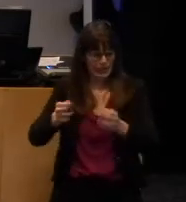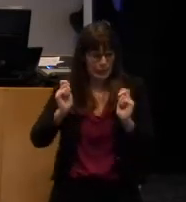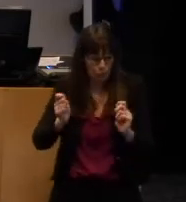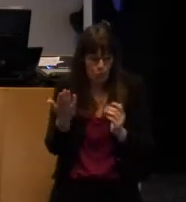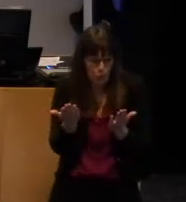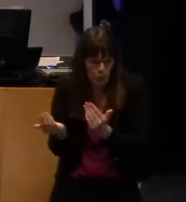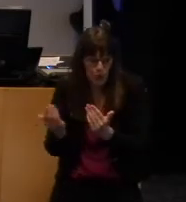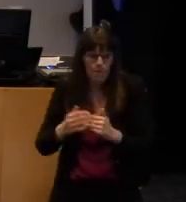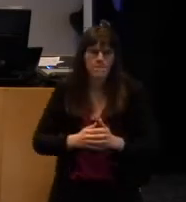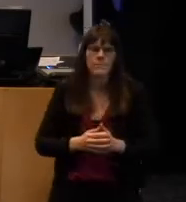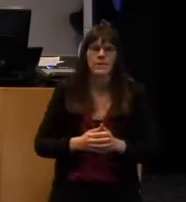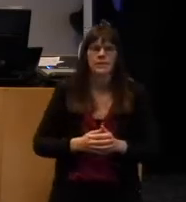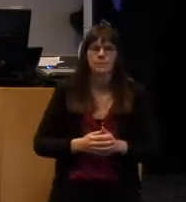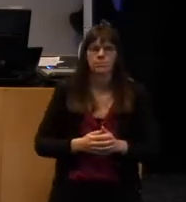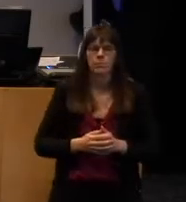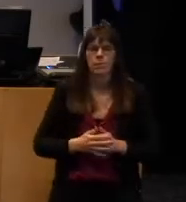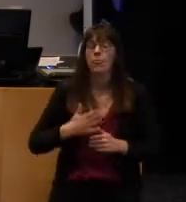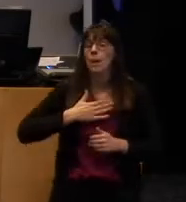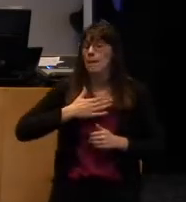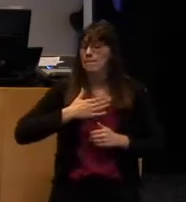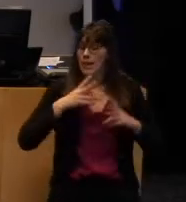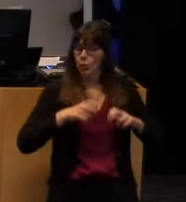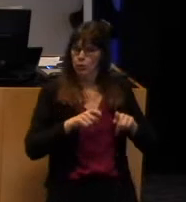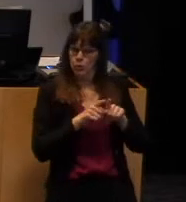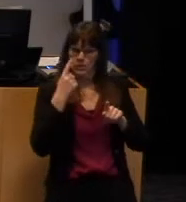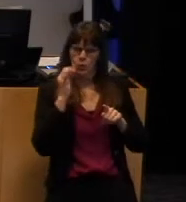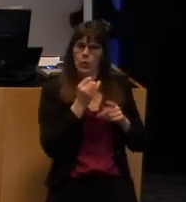this study also distinguishes between triggers and motivations